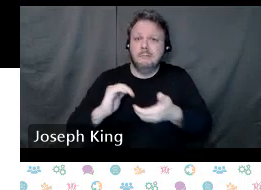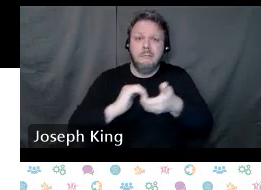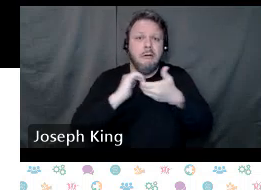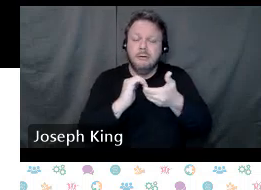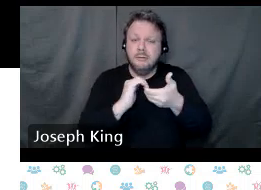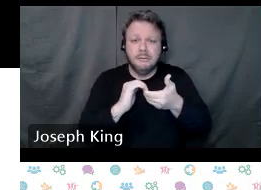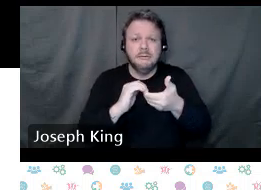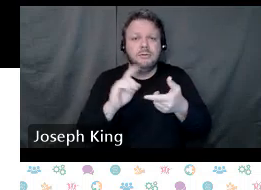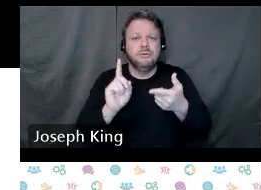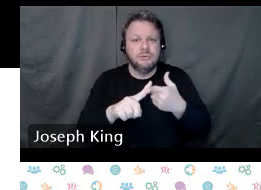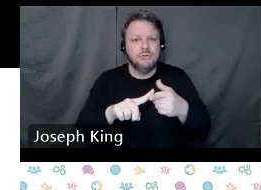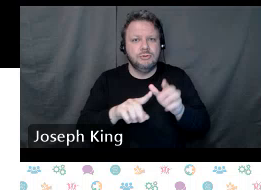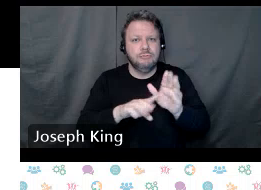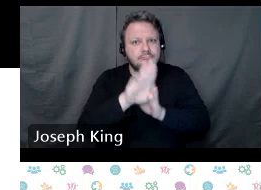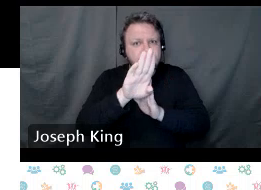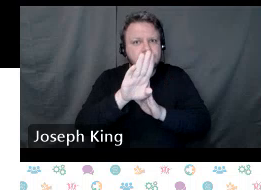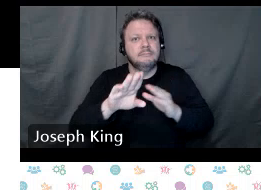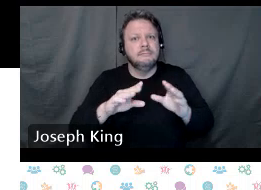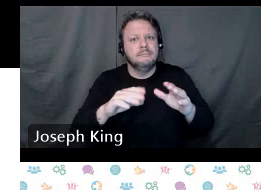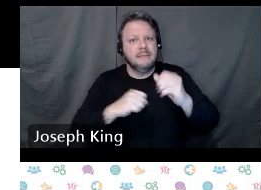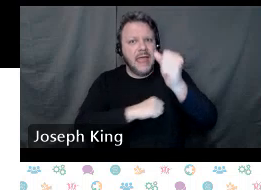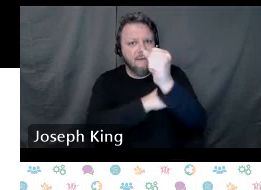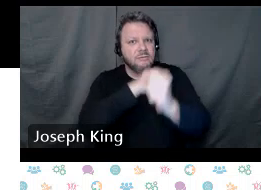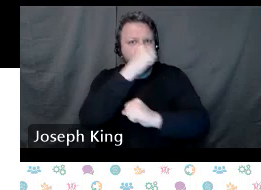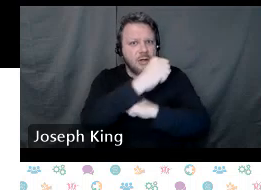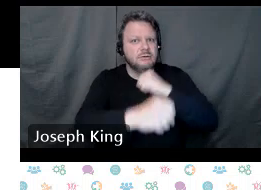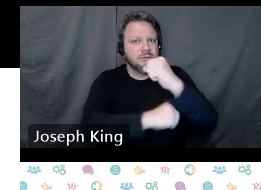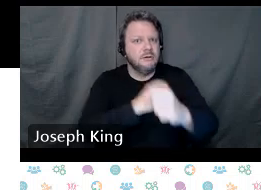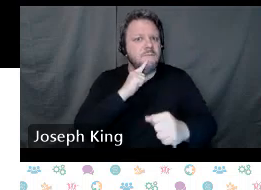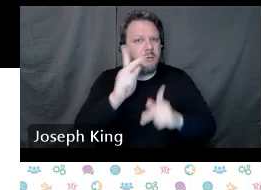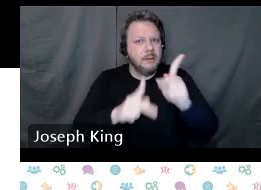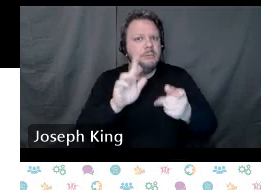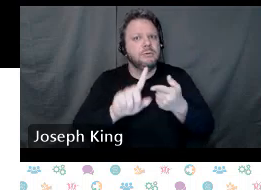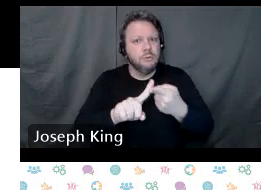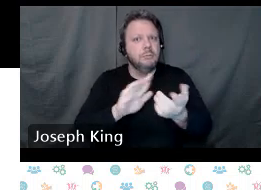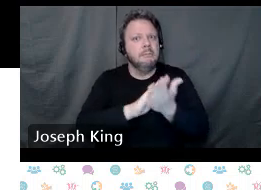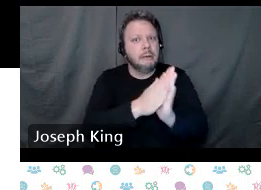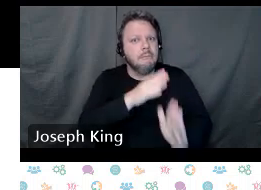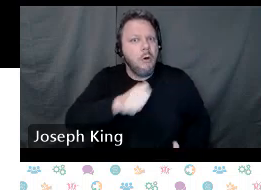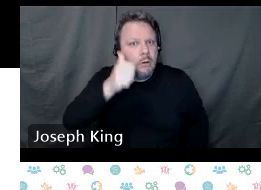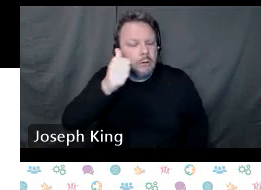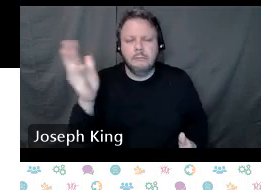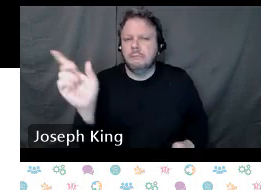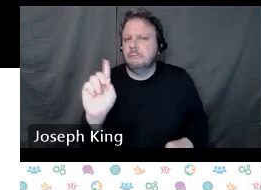And building the infrastructure needed for people to age well wherever they live.